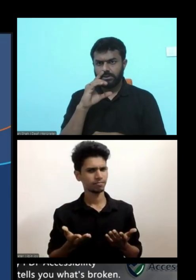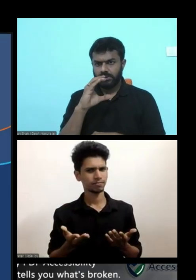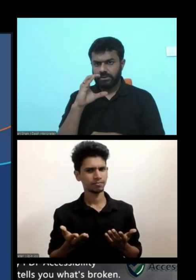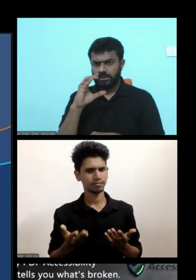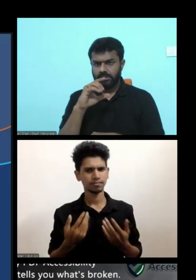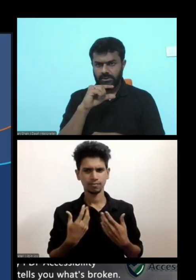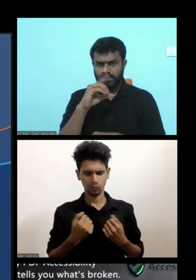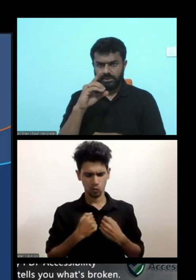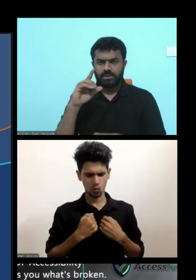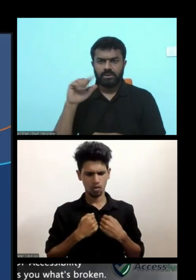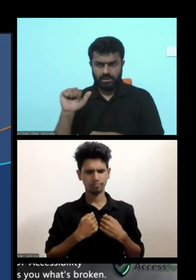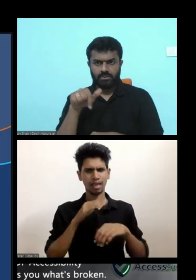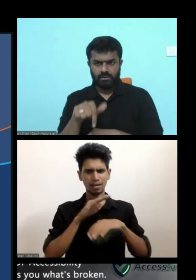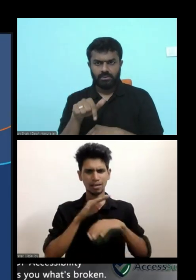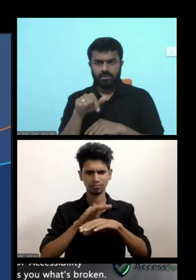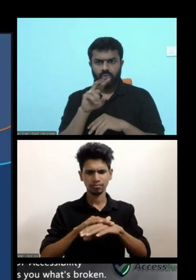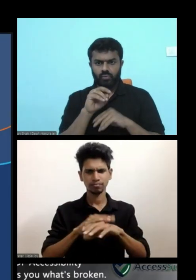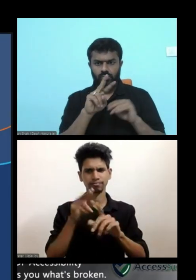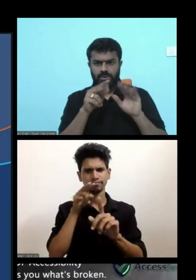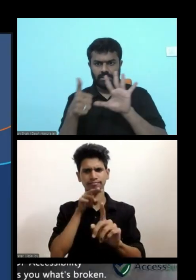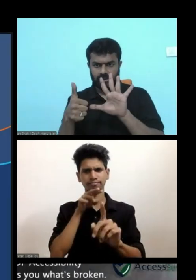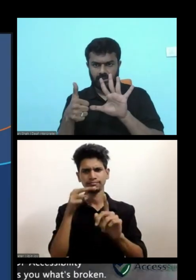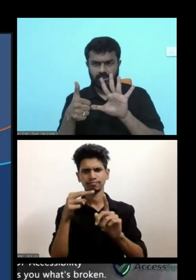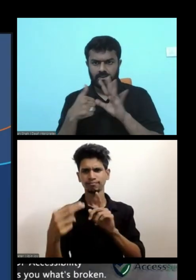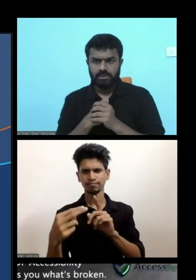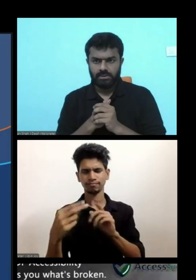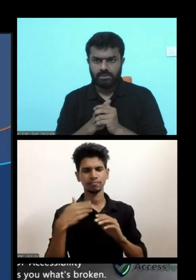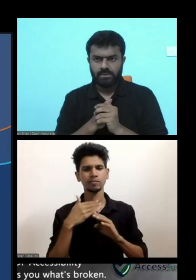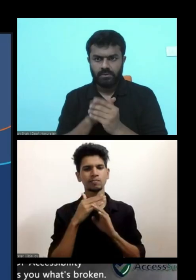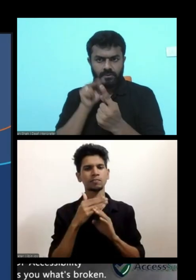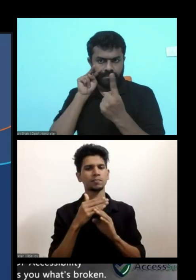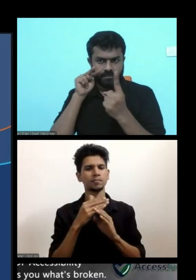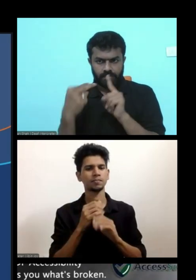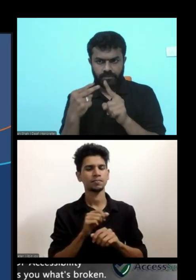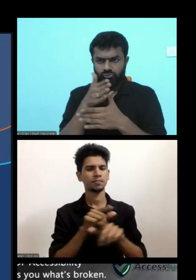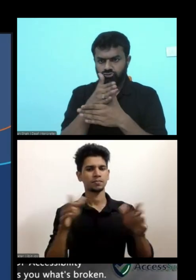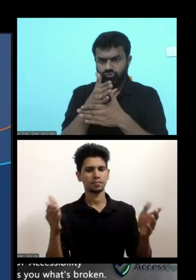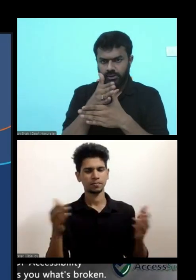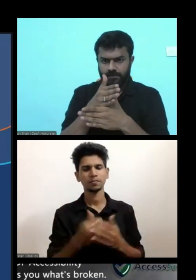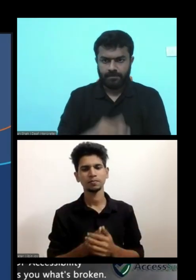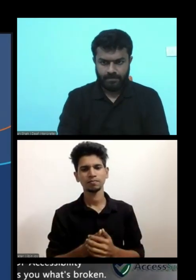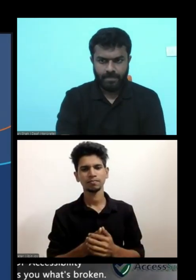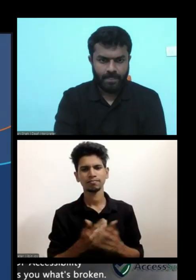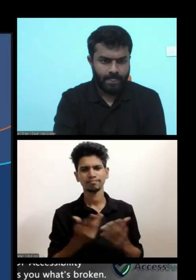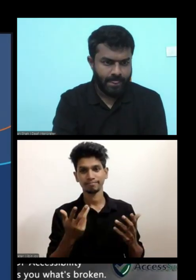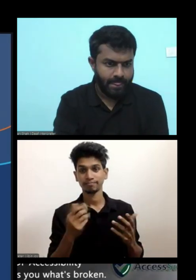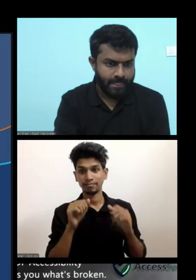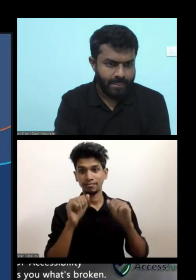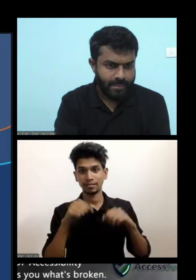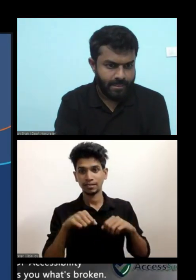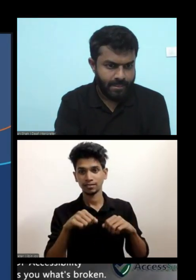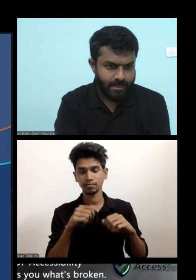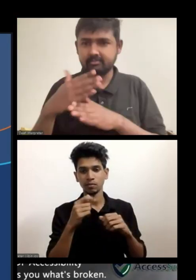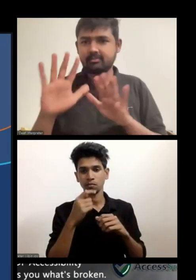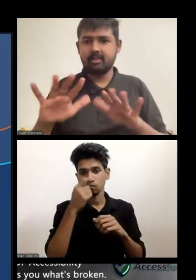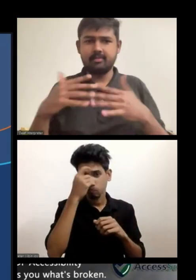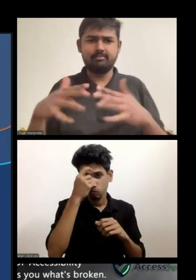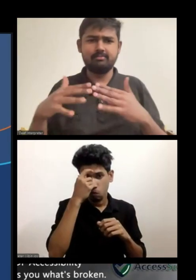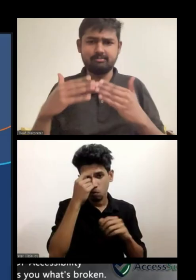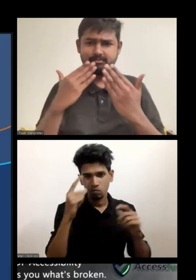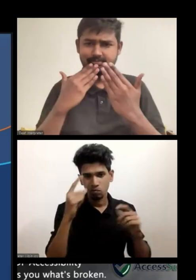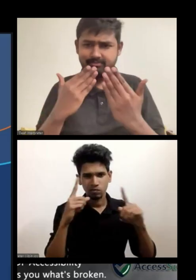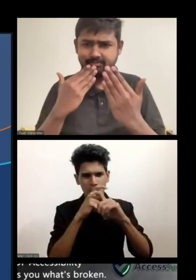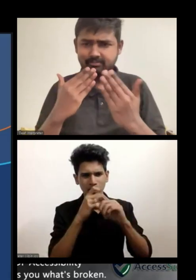experience about a complex problem that is invisible, but affects millions of people in our